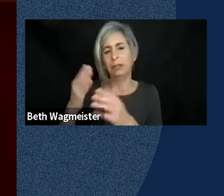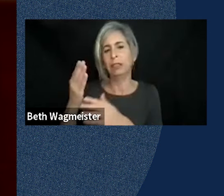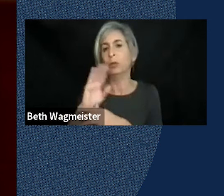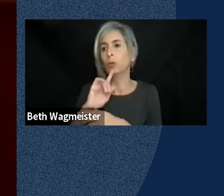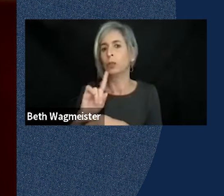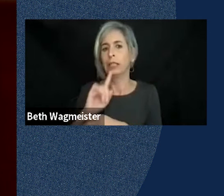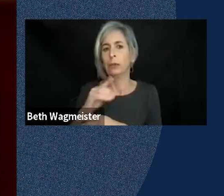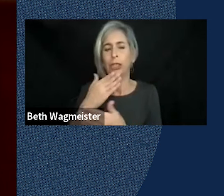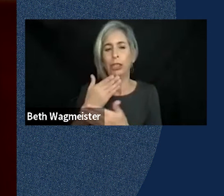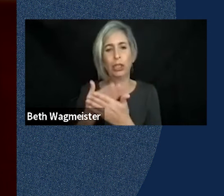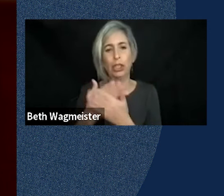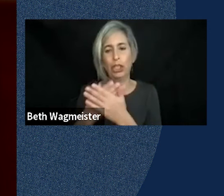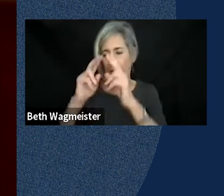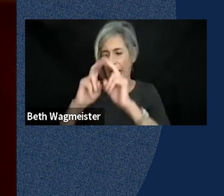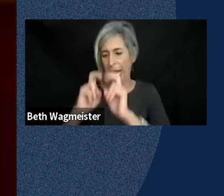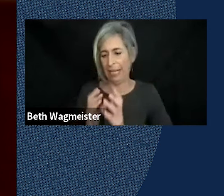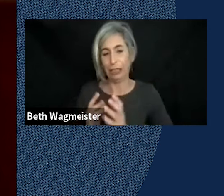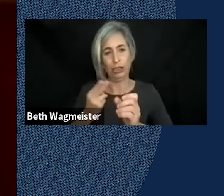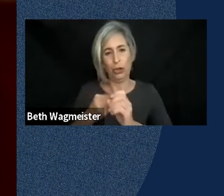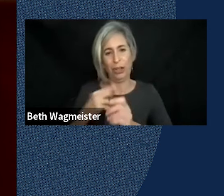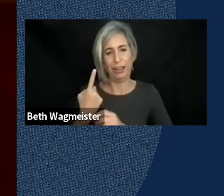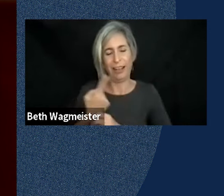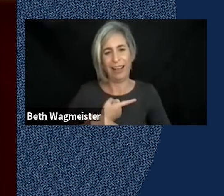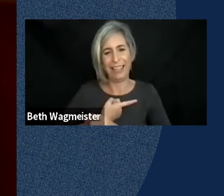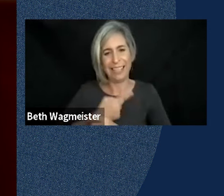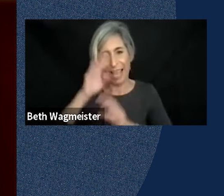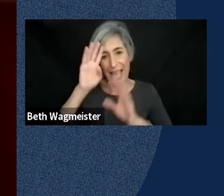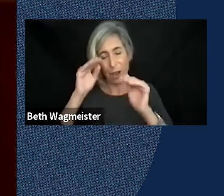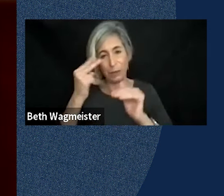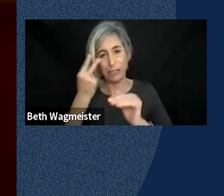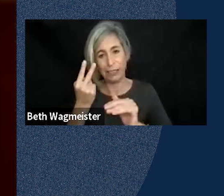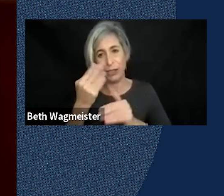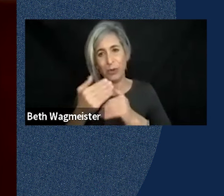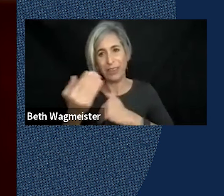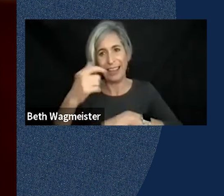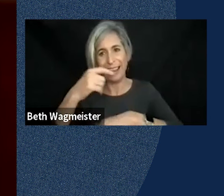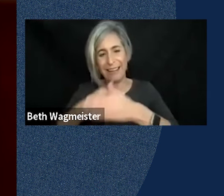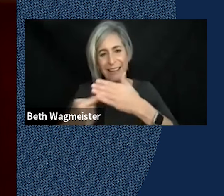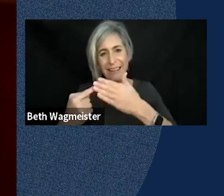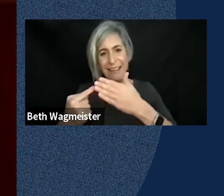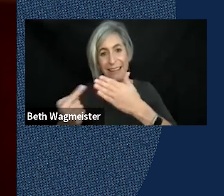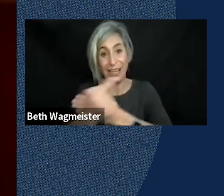really good panelists joining us for that. So hope to see you again next Thursday.